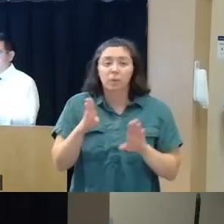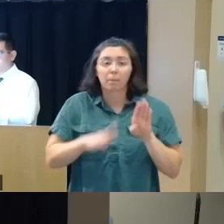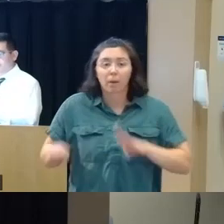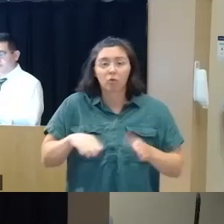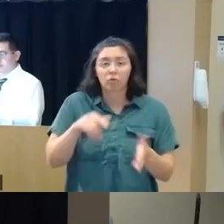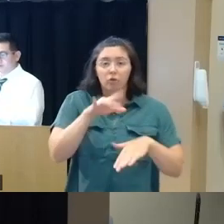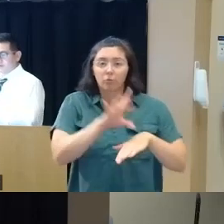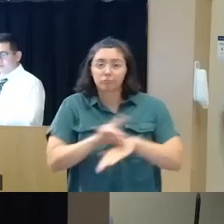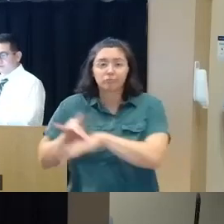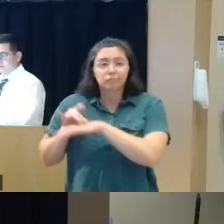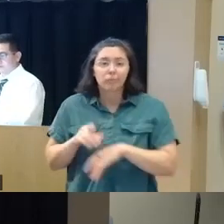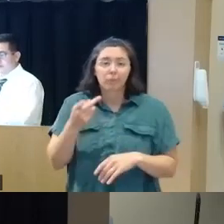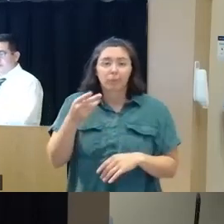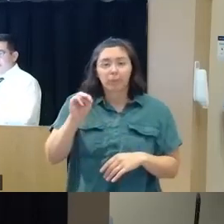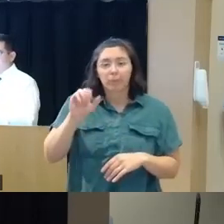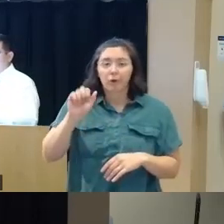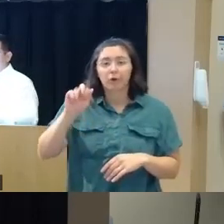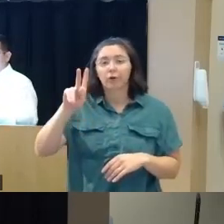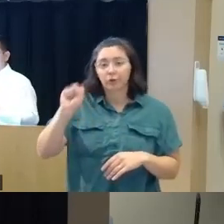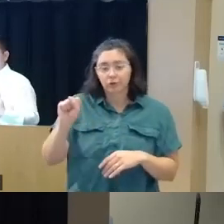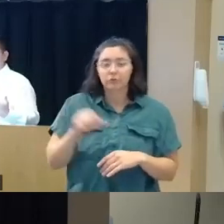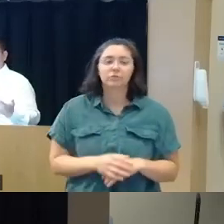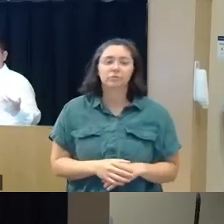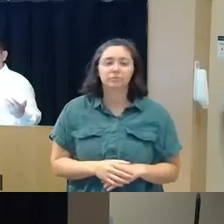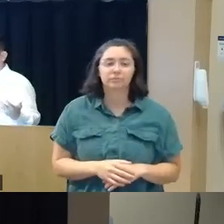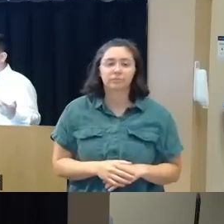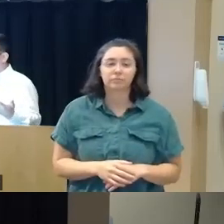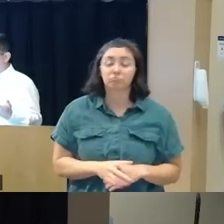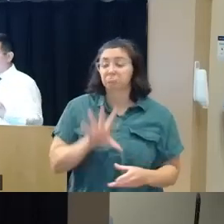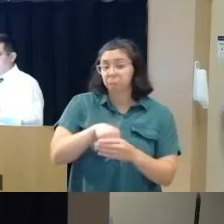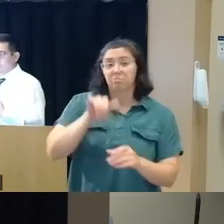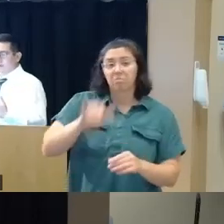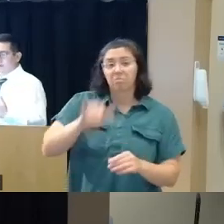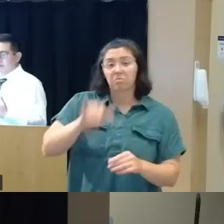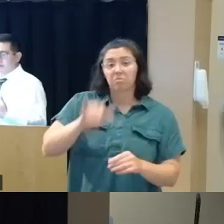disorders primarily early psychosis and you know as part of that you undergo clinical cognitive